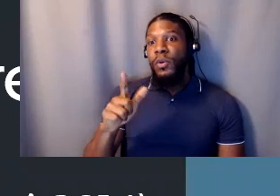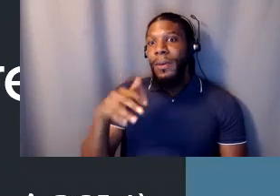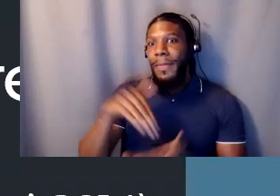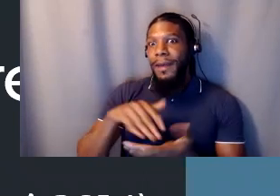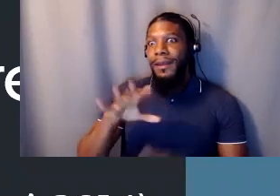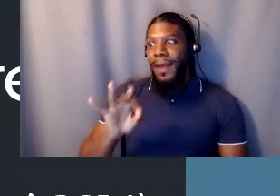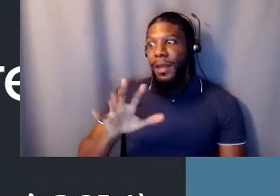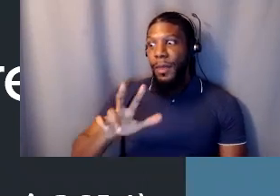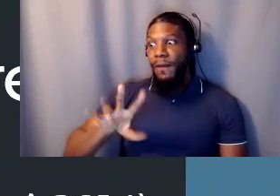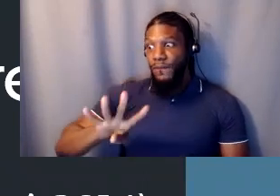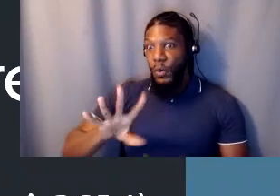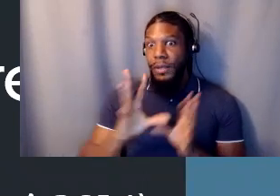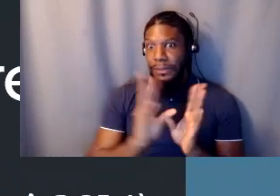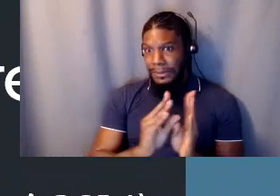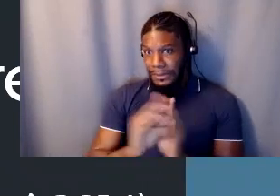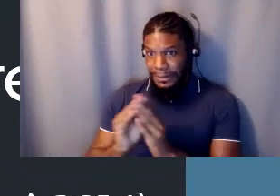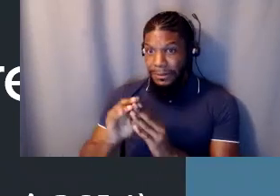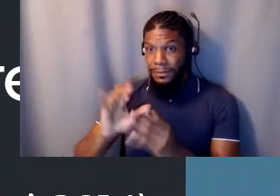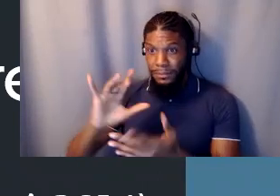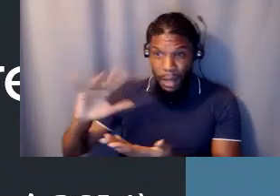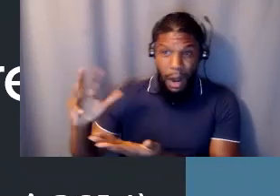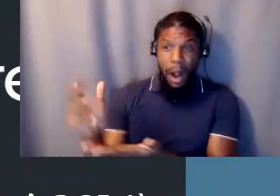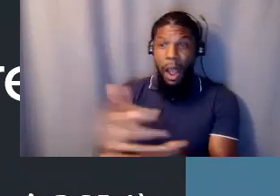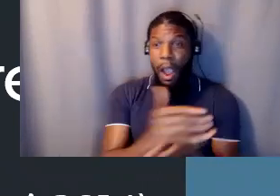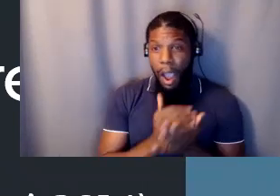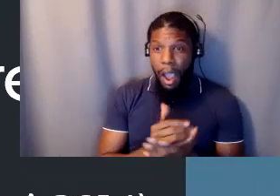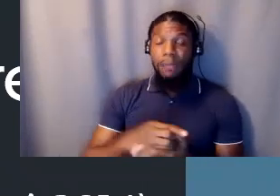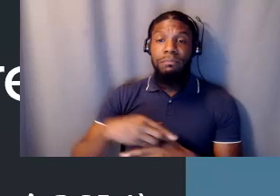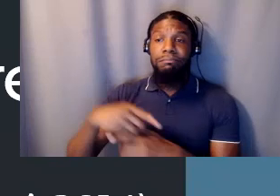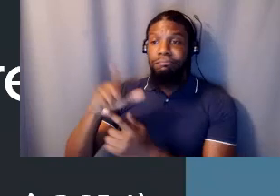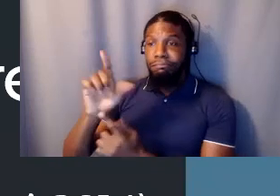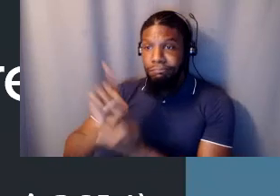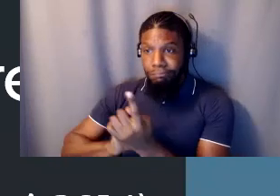the demographic data between in-person, online, scheduled in-person.